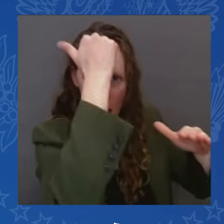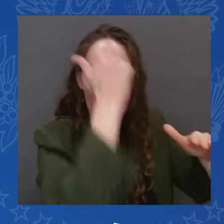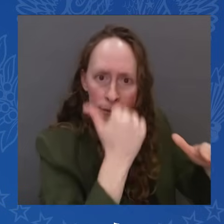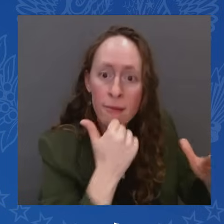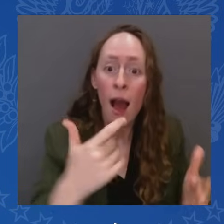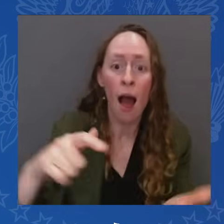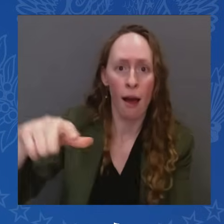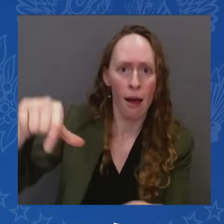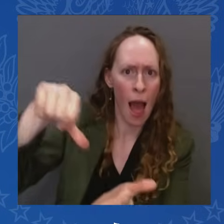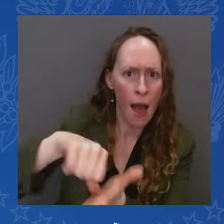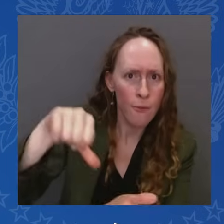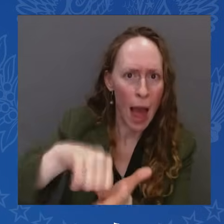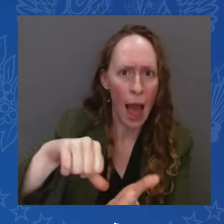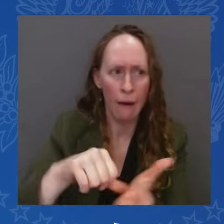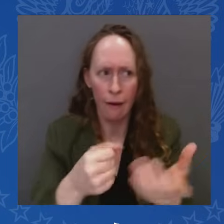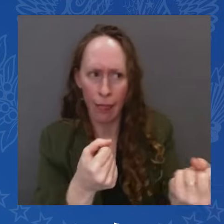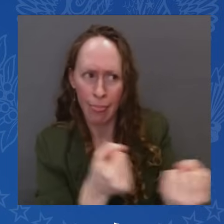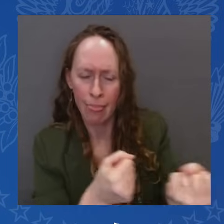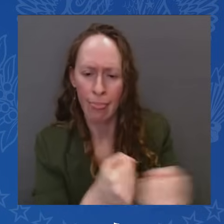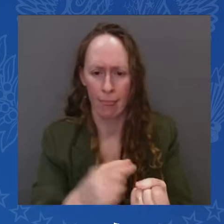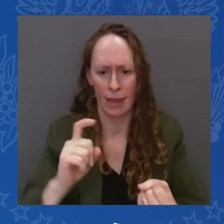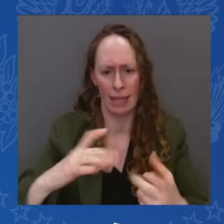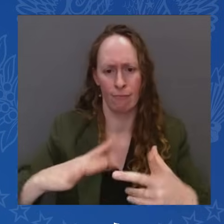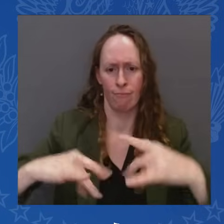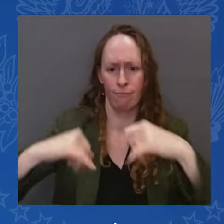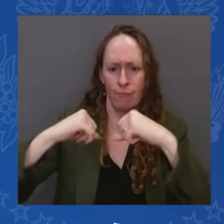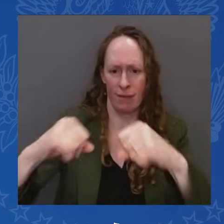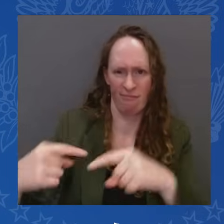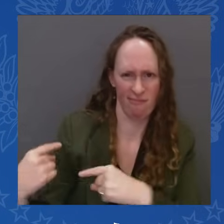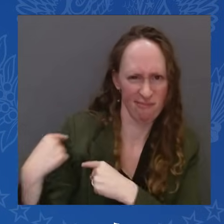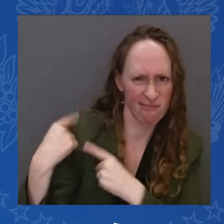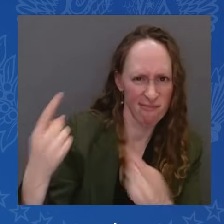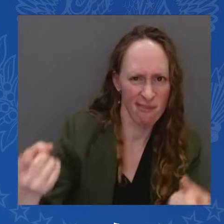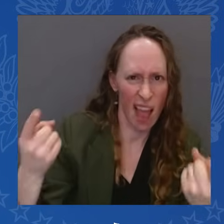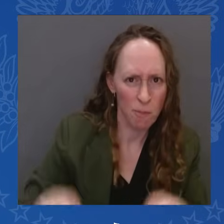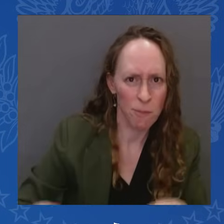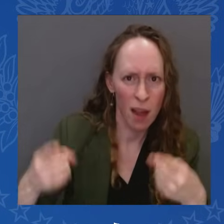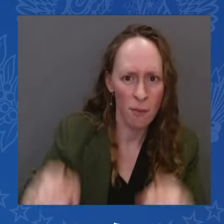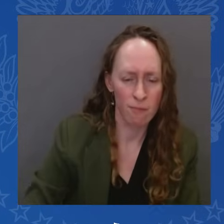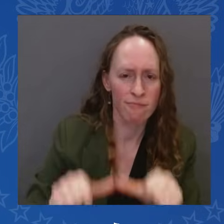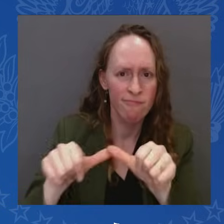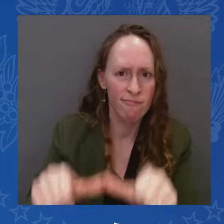and meet with the Israeli War Cabinet, as I have met with, to emphasize our commitment to Israel